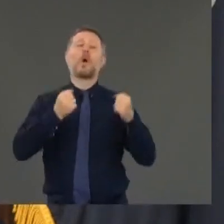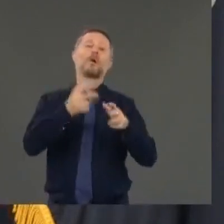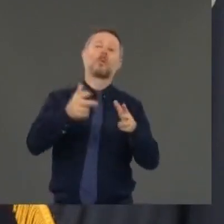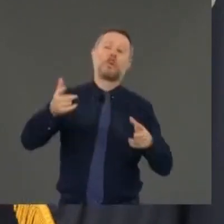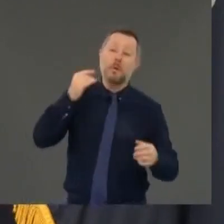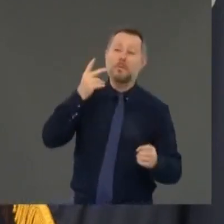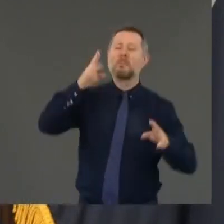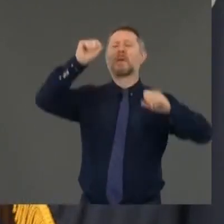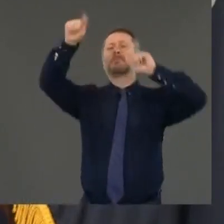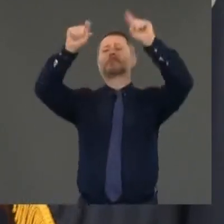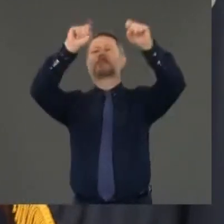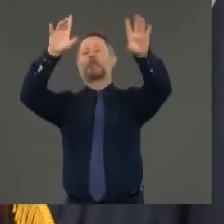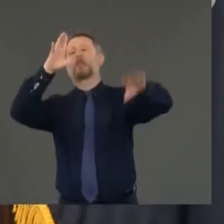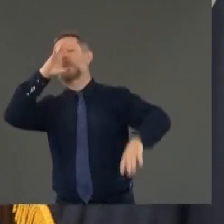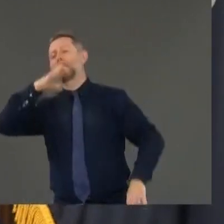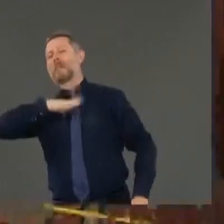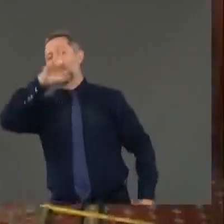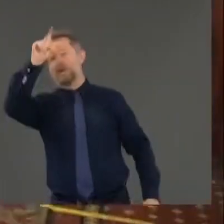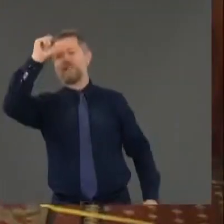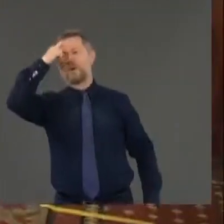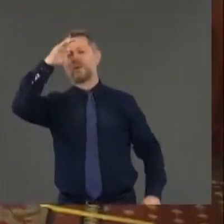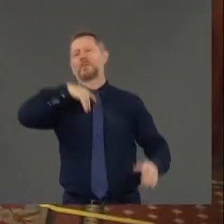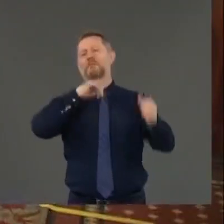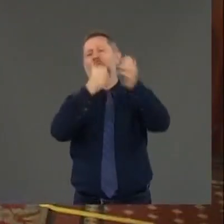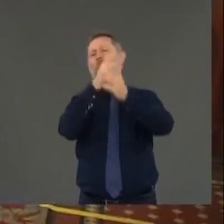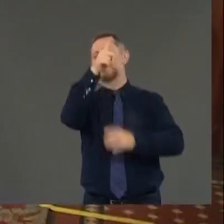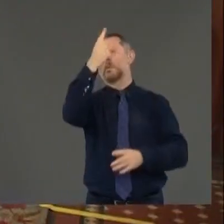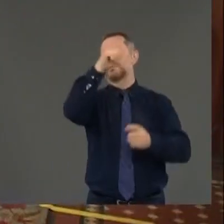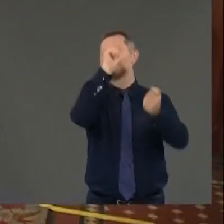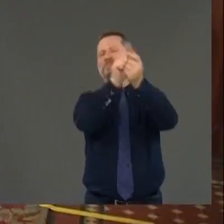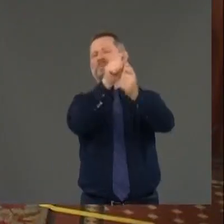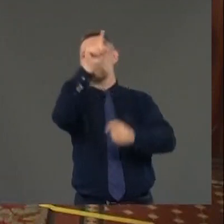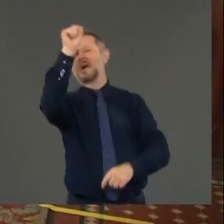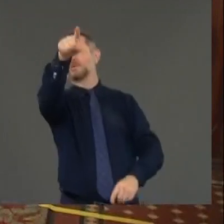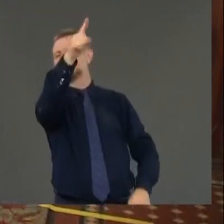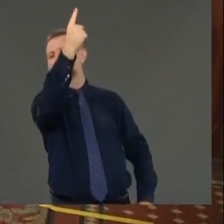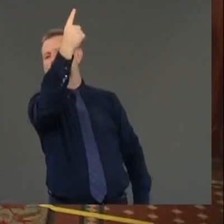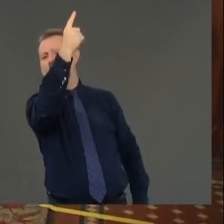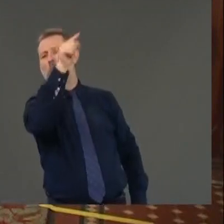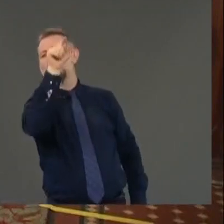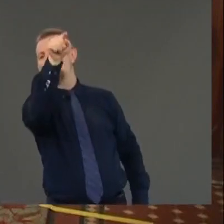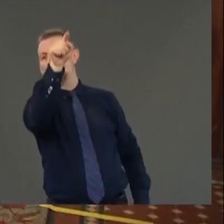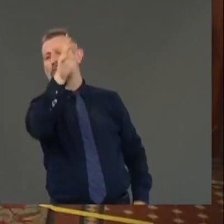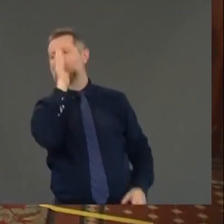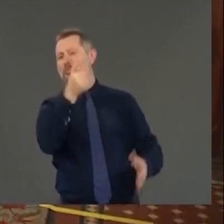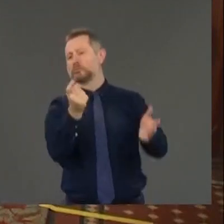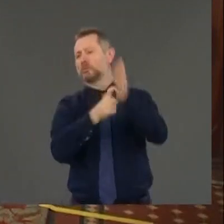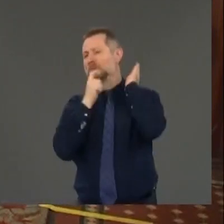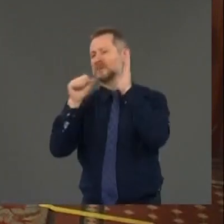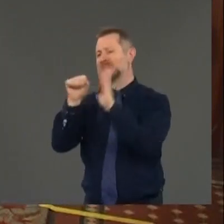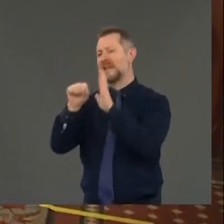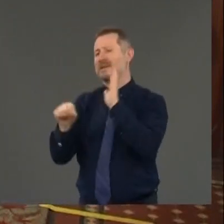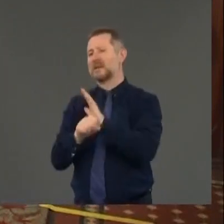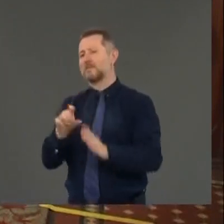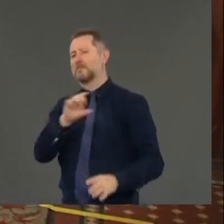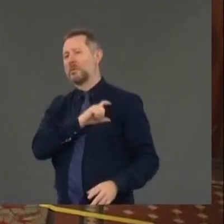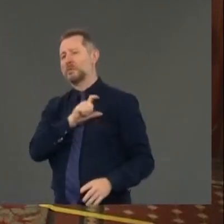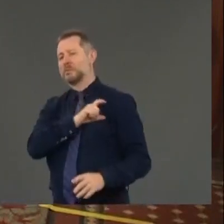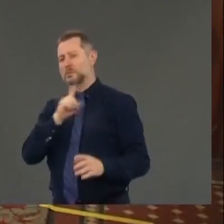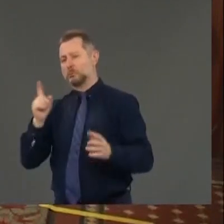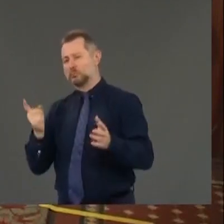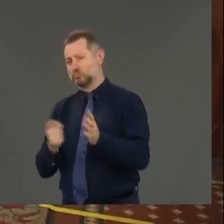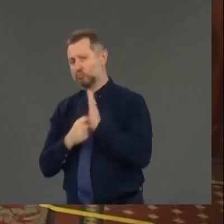UNIFORMS, HOW MANY CARS, LET'S